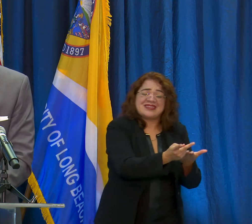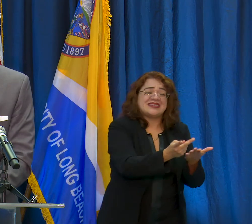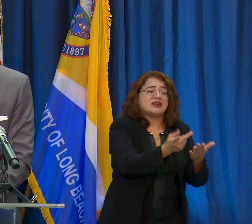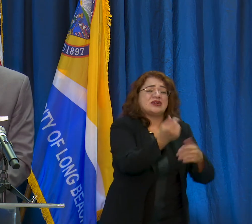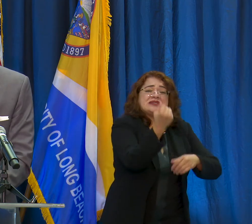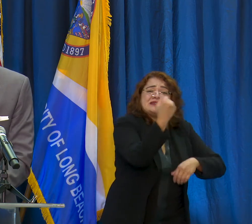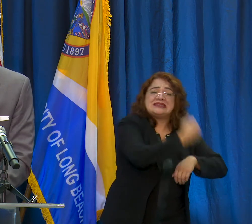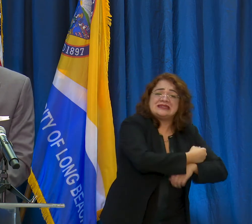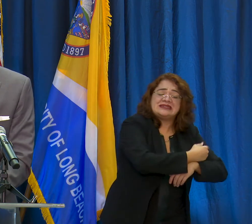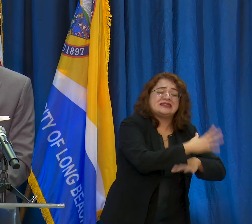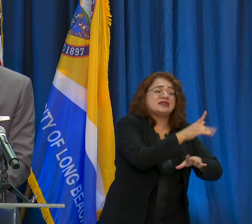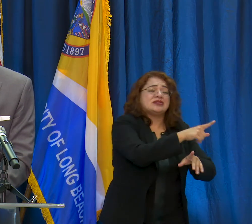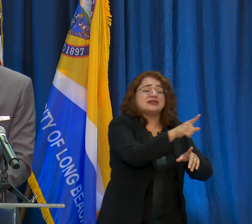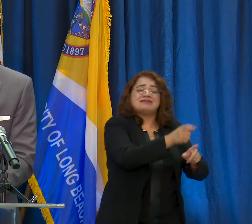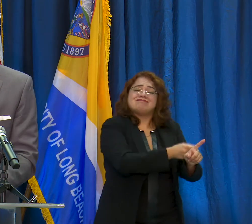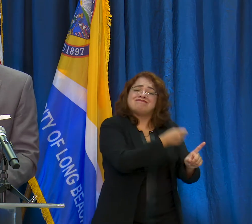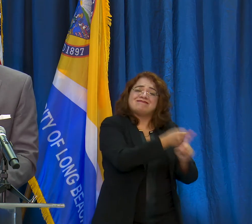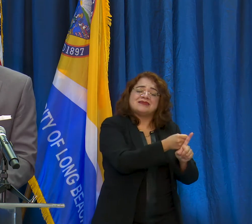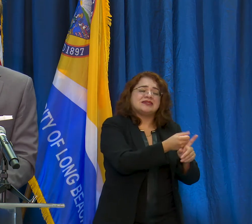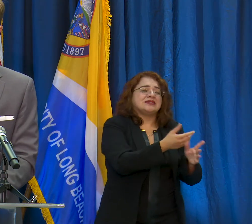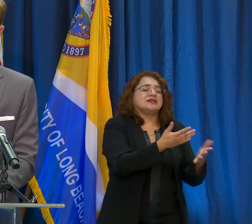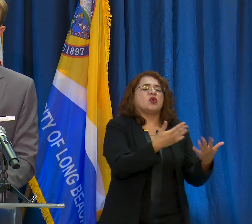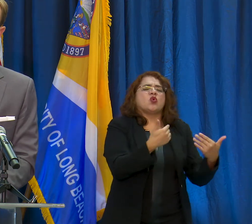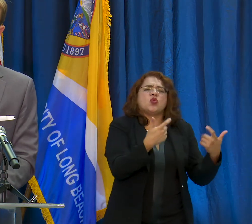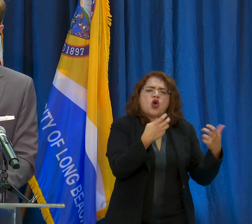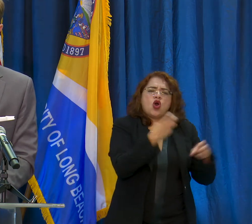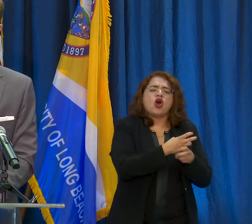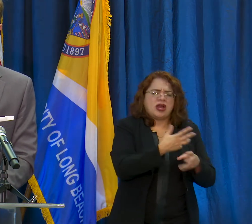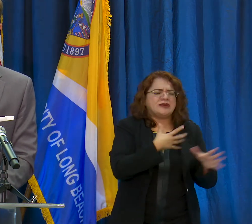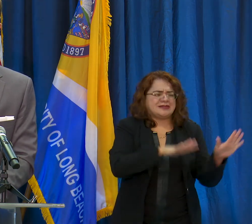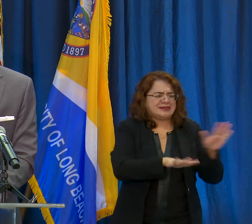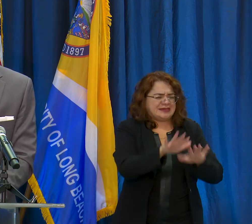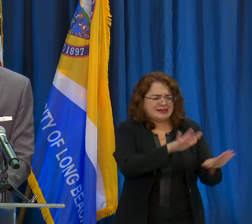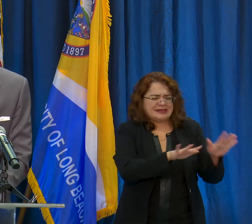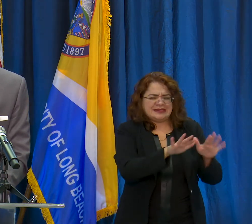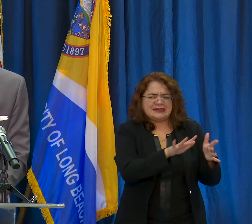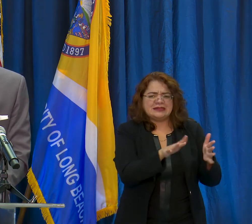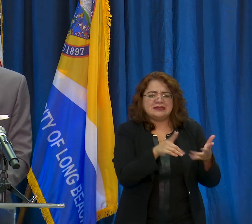hardest by COVID-19 and so we will be doing our best job to